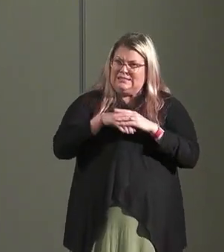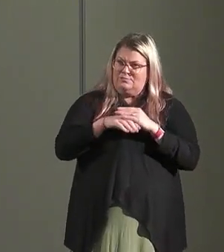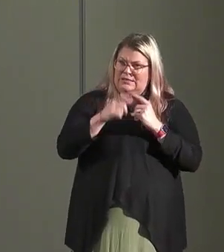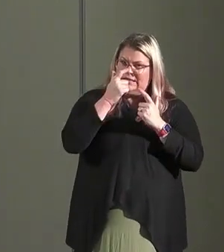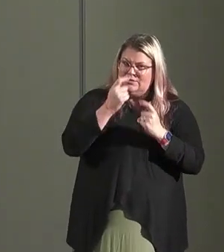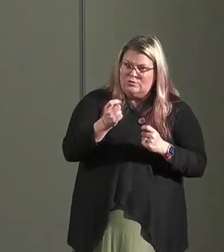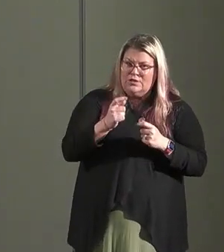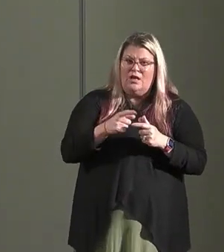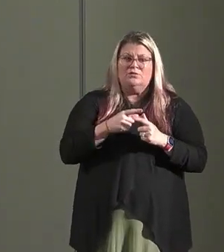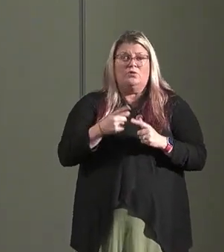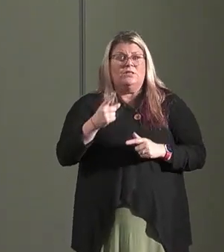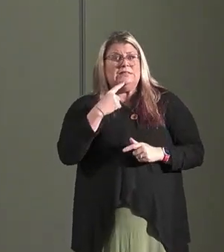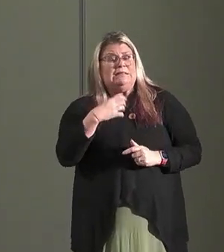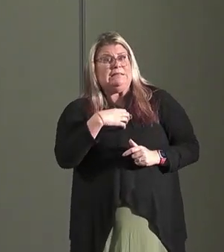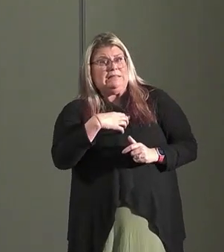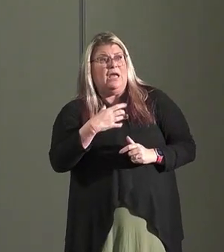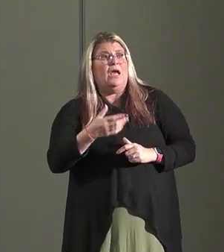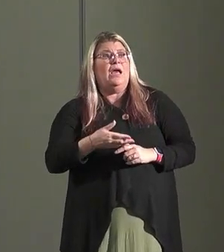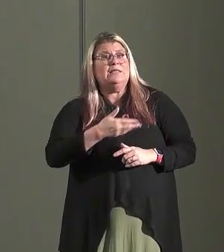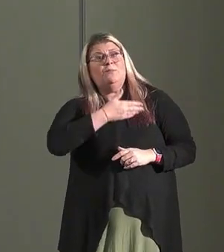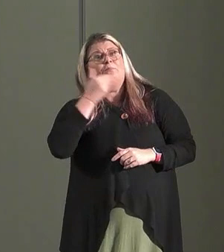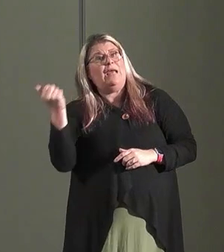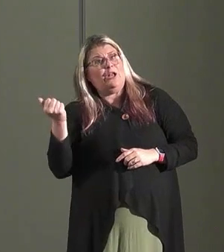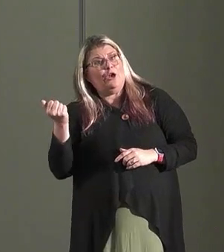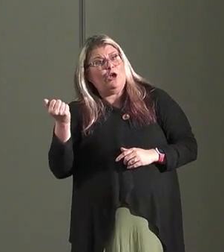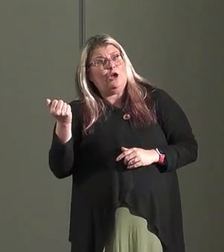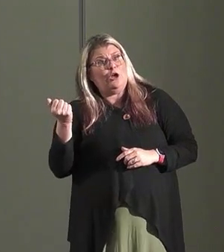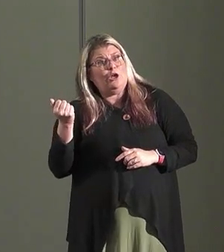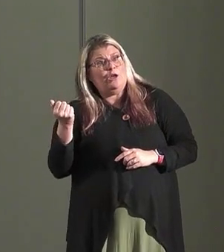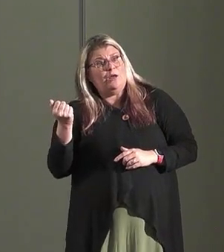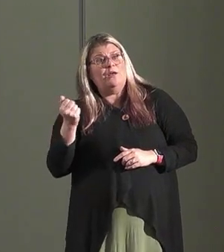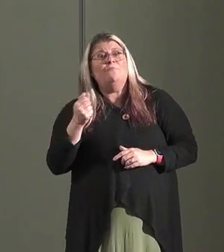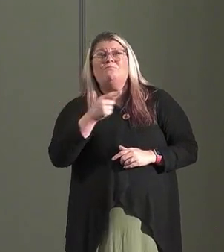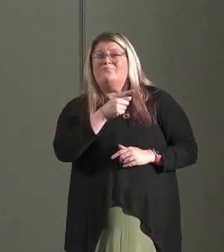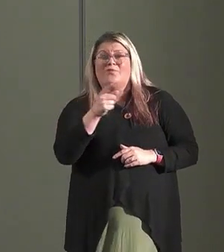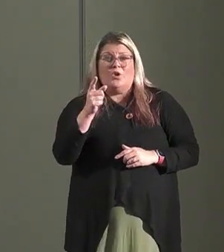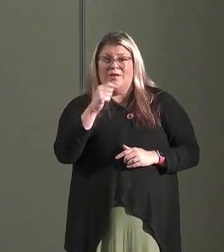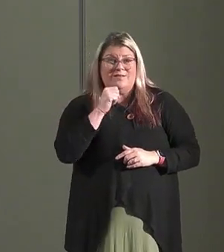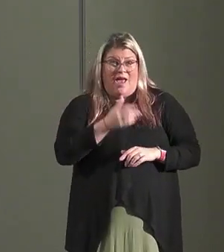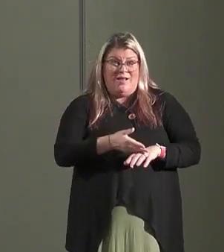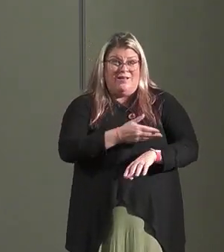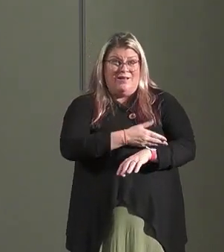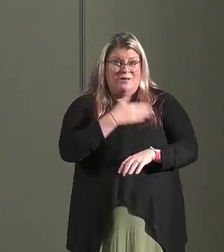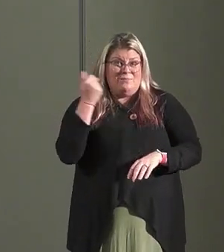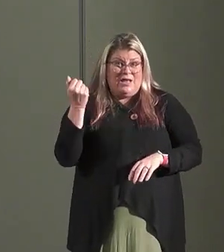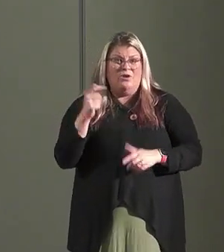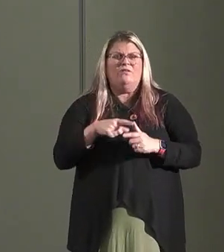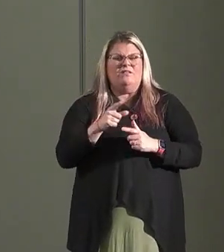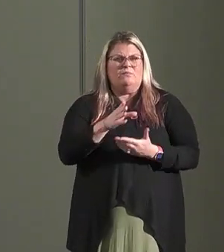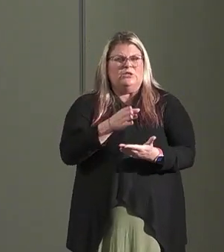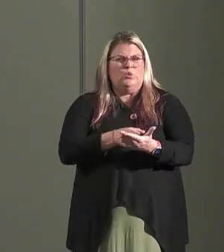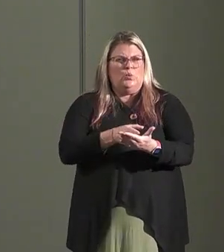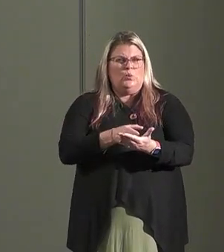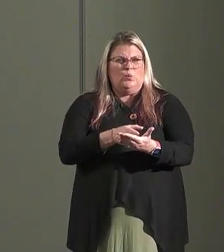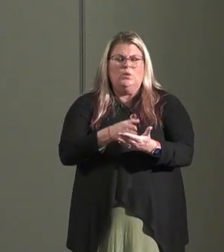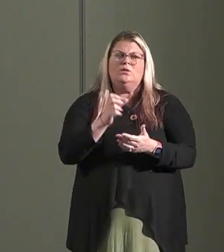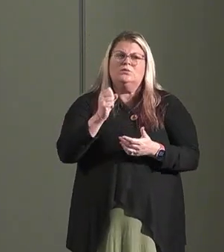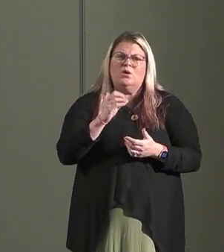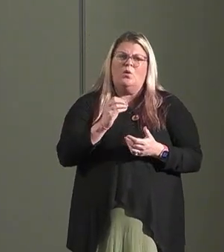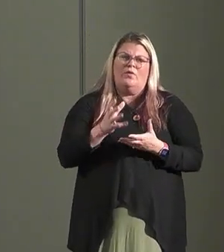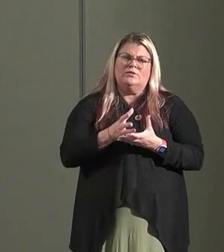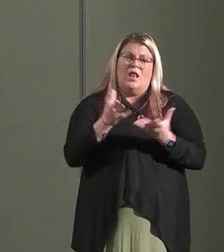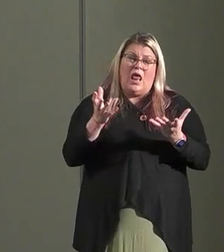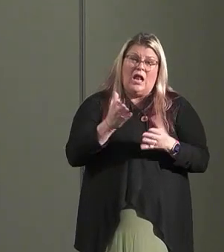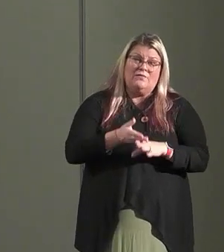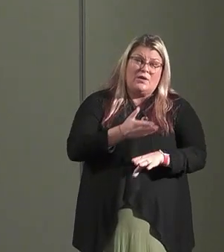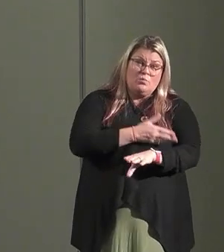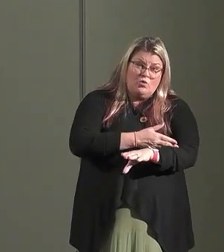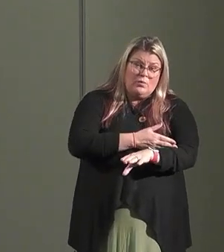were better than those that were sued. A lot of improvement when there is a lawsuit. We could